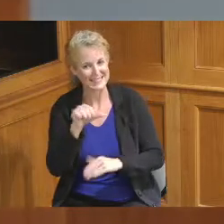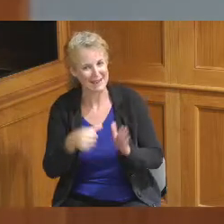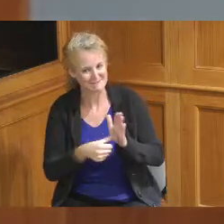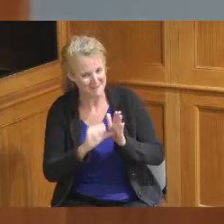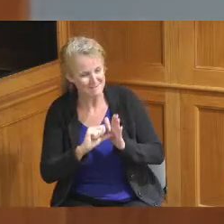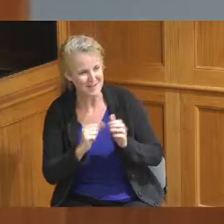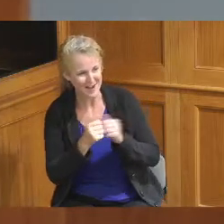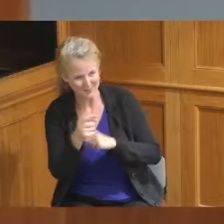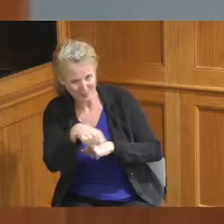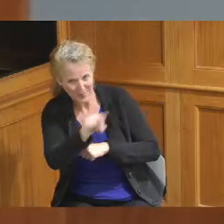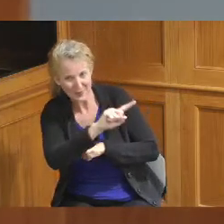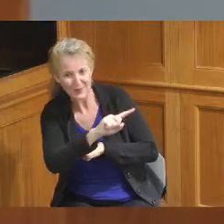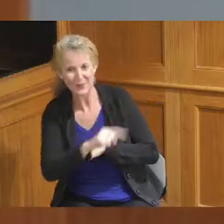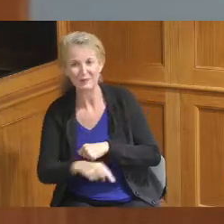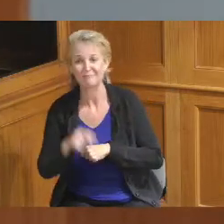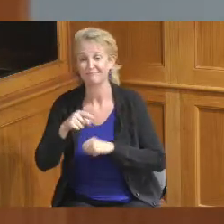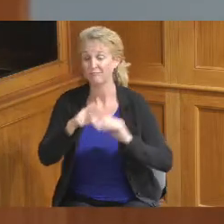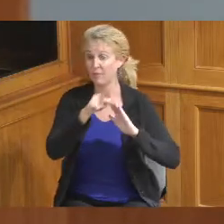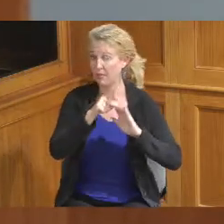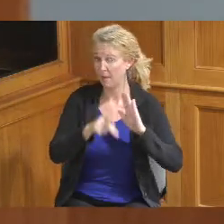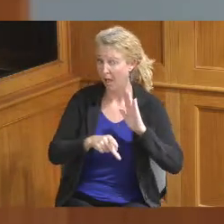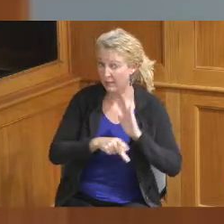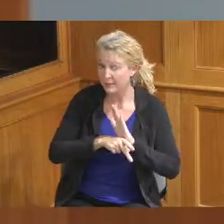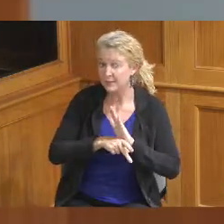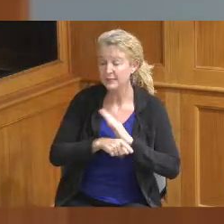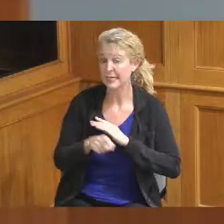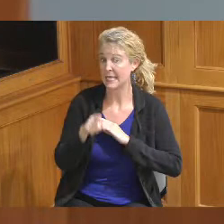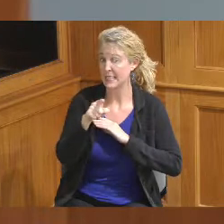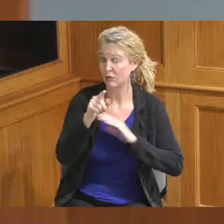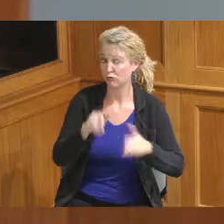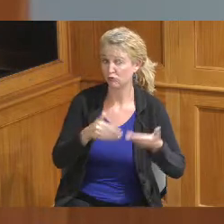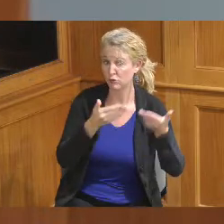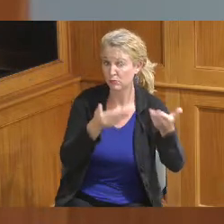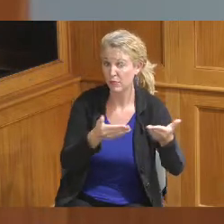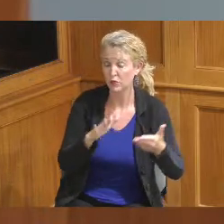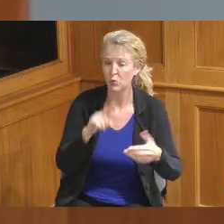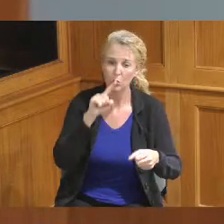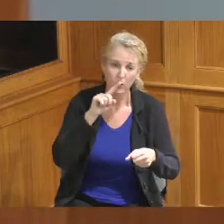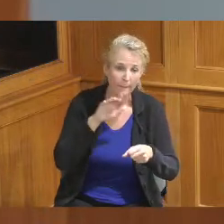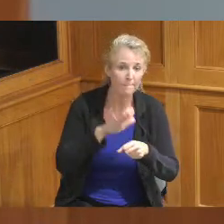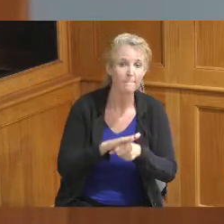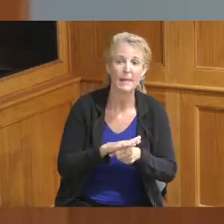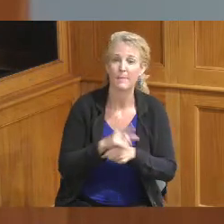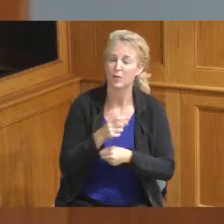only the the policy initiatives that you all put forward your commitment to supporting the county